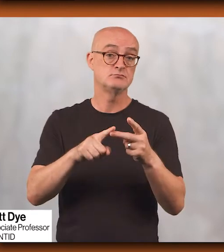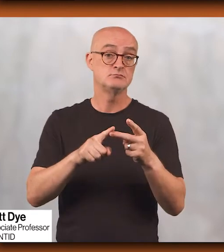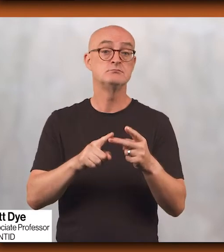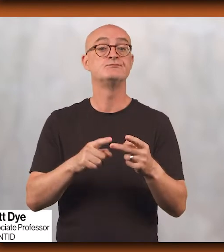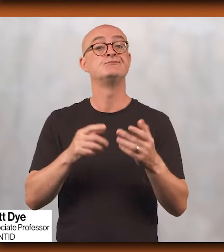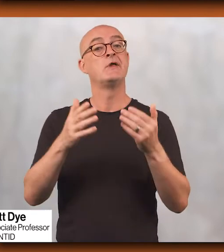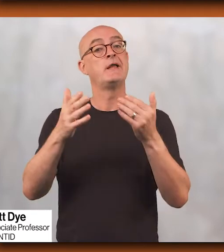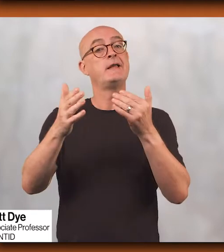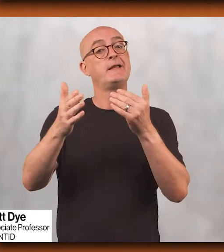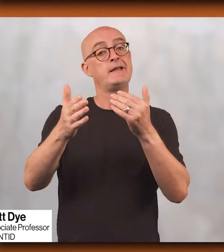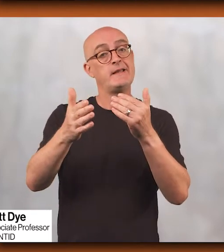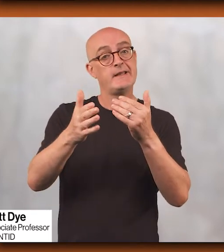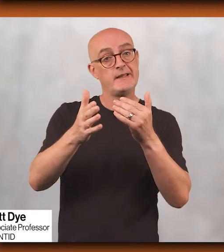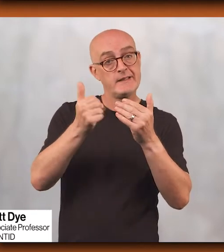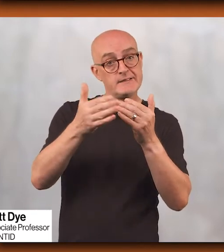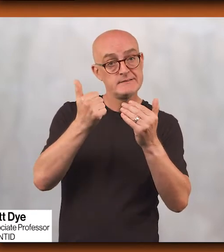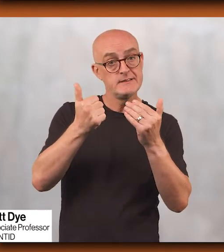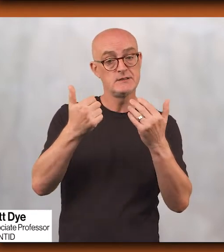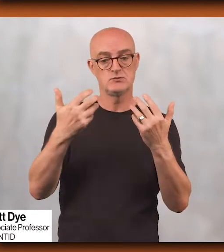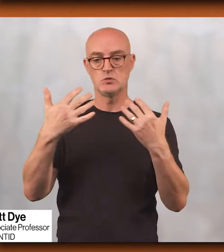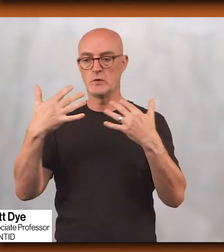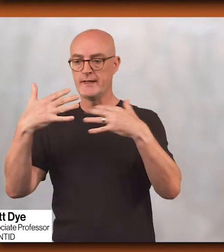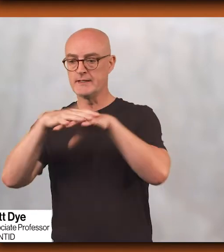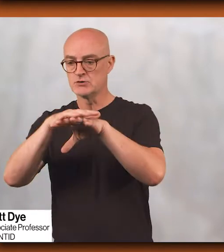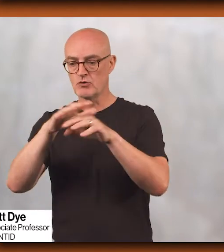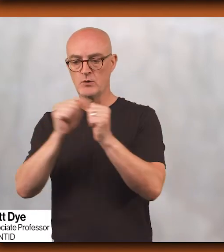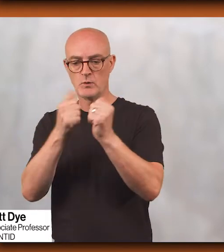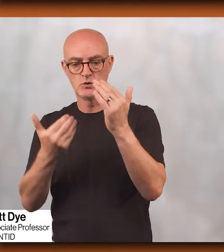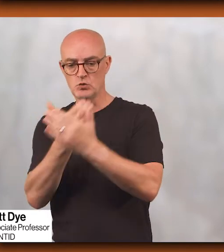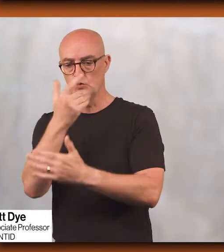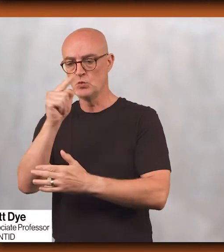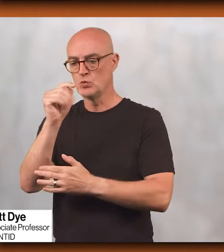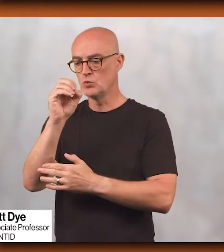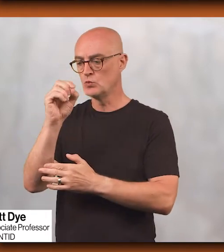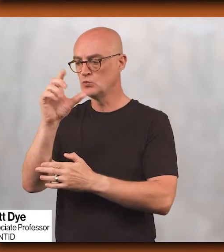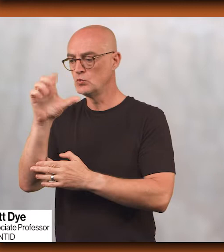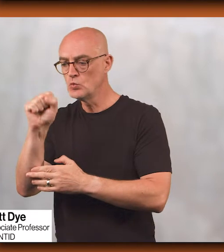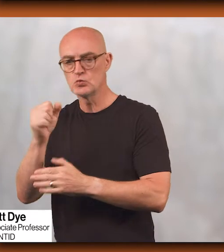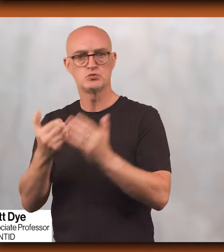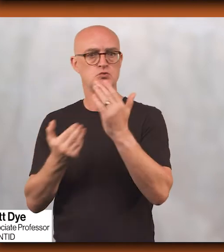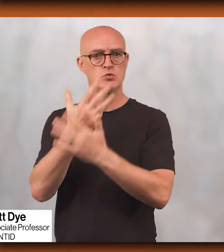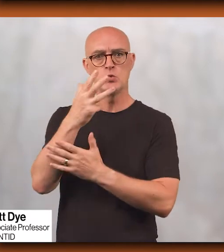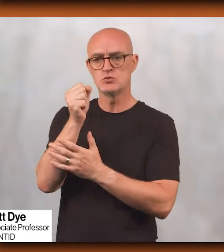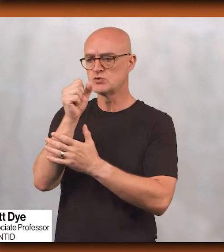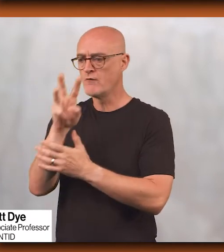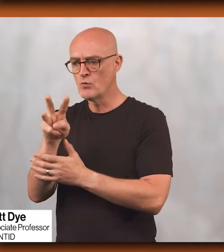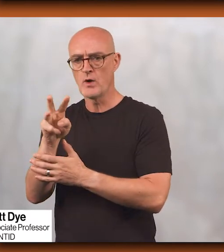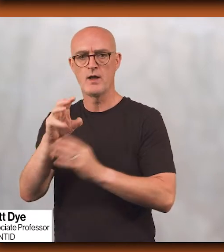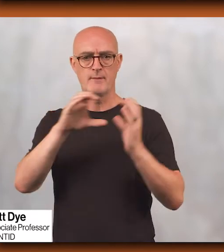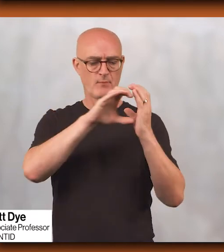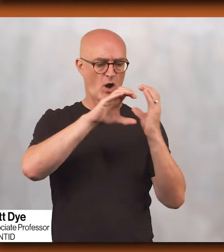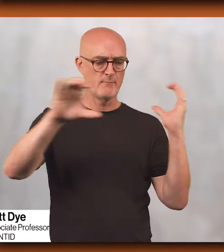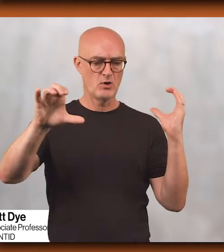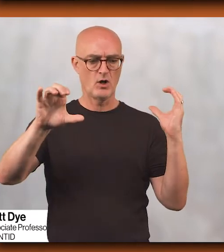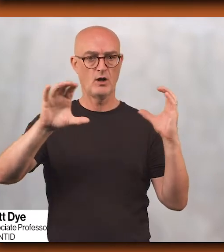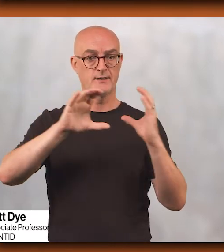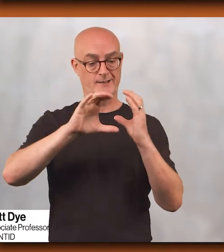it's straight-forward to integrate the results of the pipeline with other tools, so we're using the representation